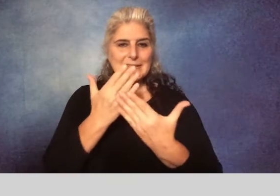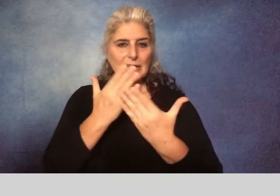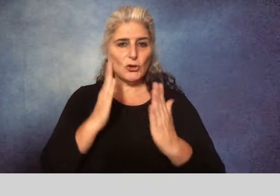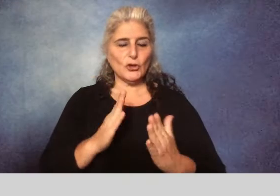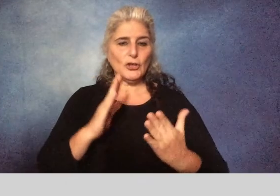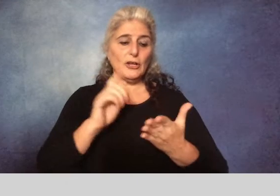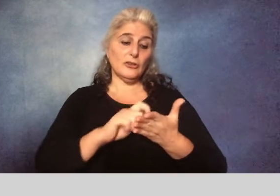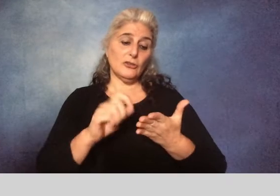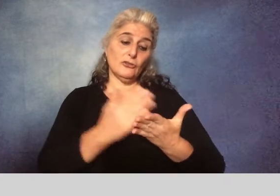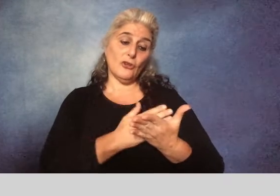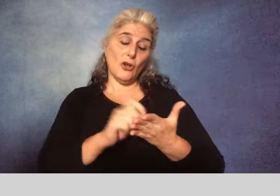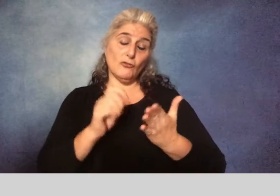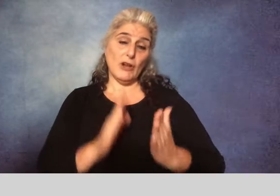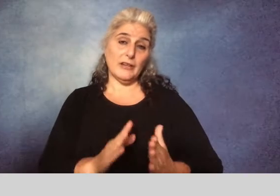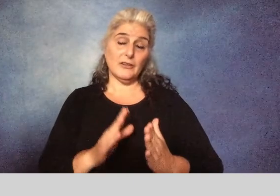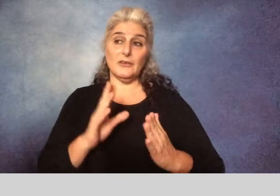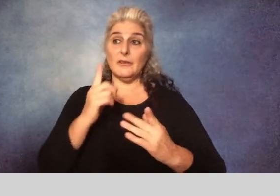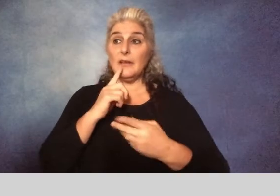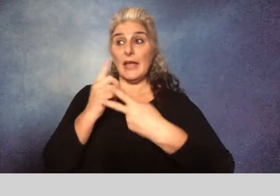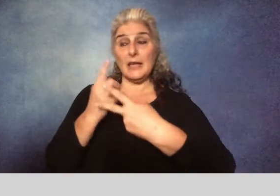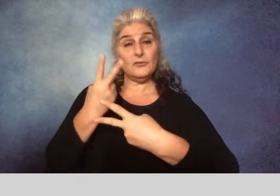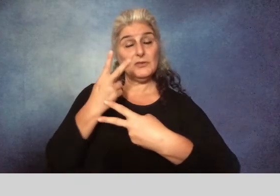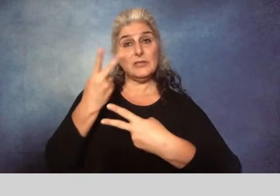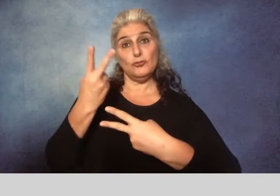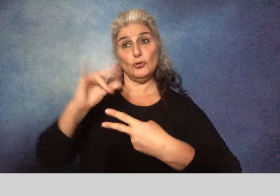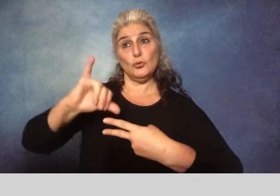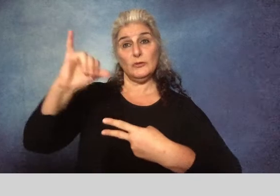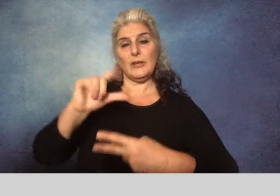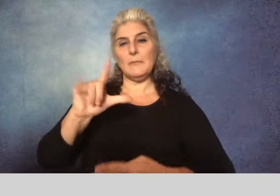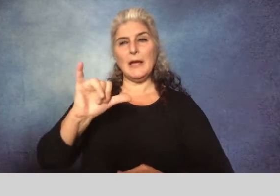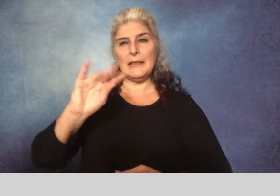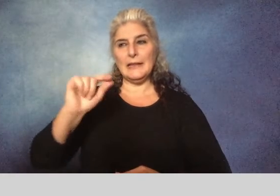"Lilith" appears for both Fiona Apple and PJ Harvey.